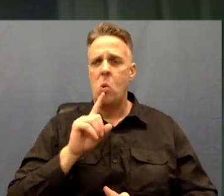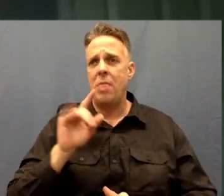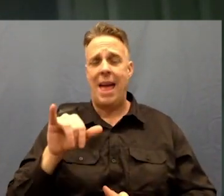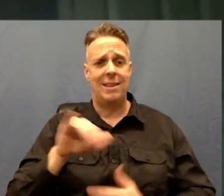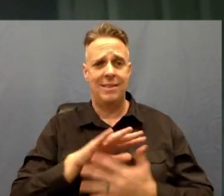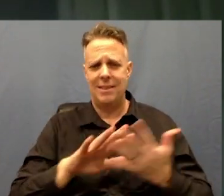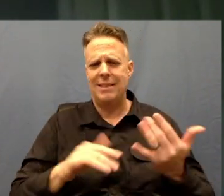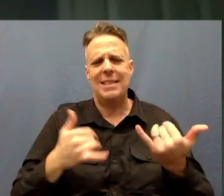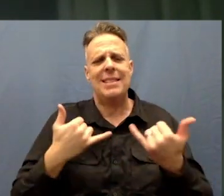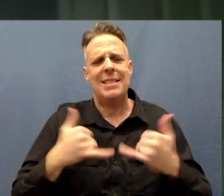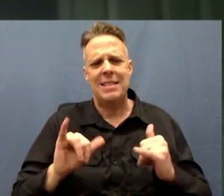LOSING MORE THAN, THAT THEY HAVE BEEN LOSING LOVED ONES LOCALLY,